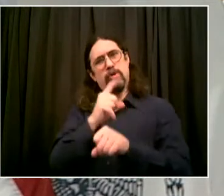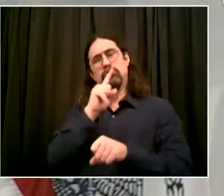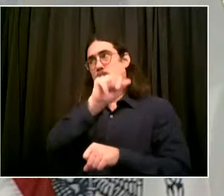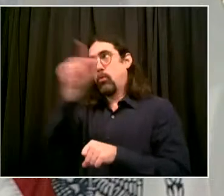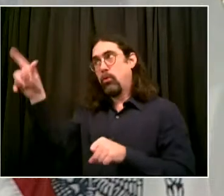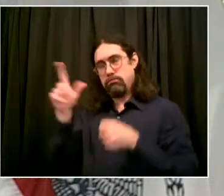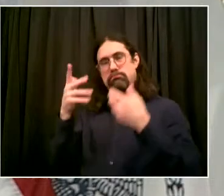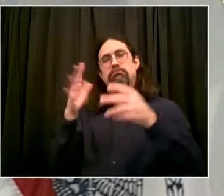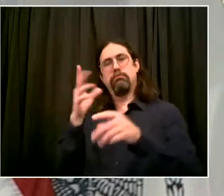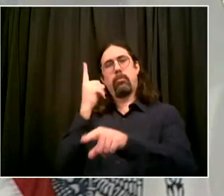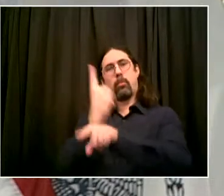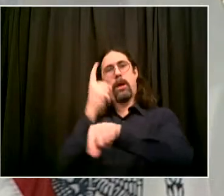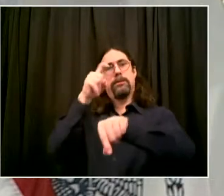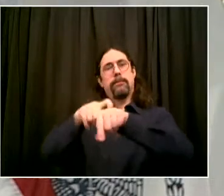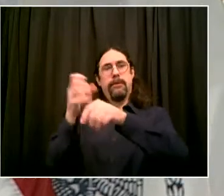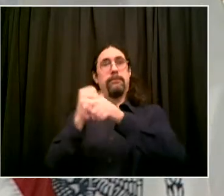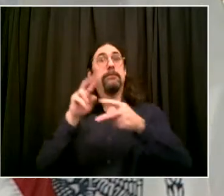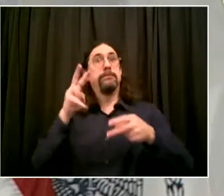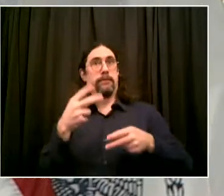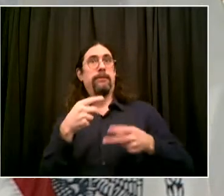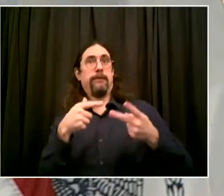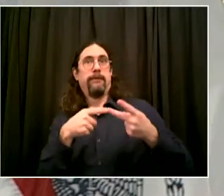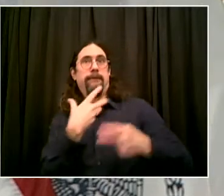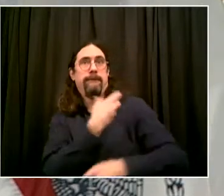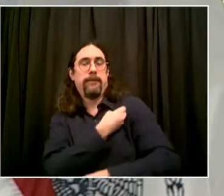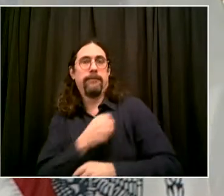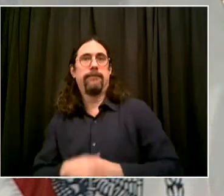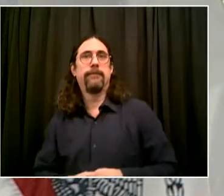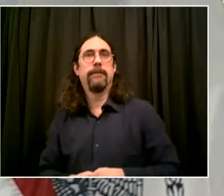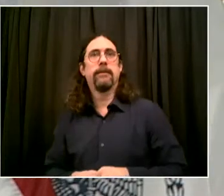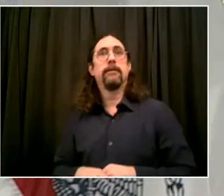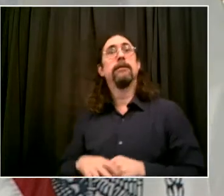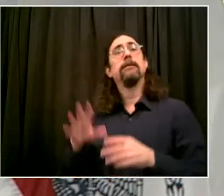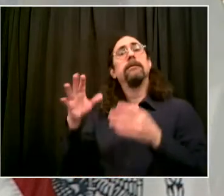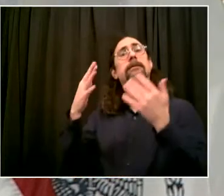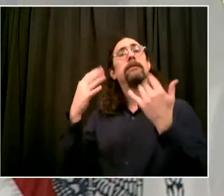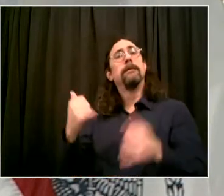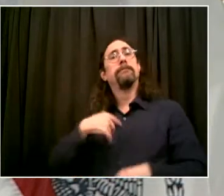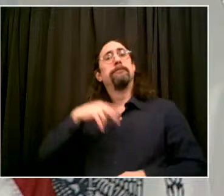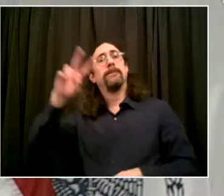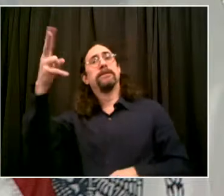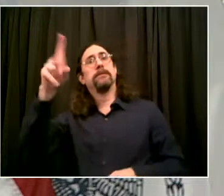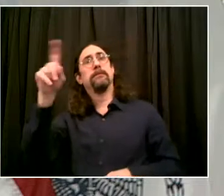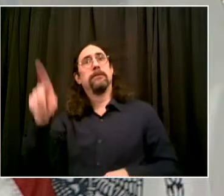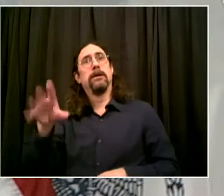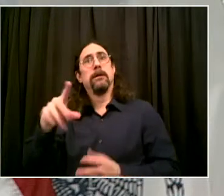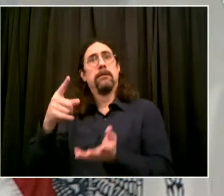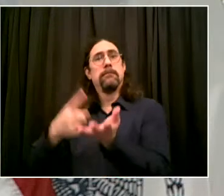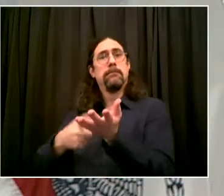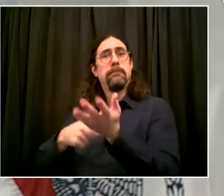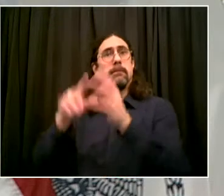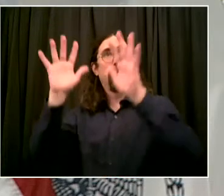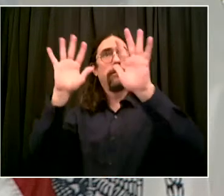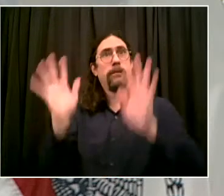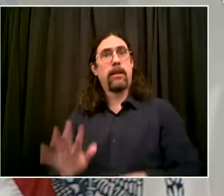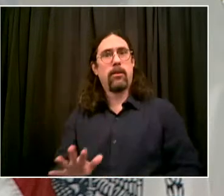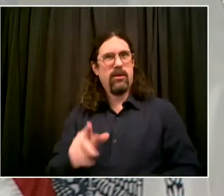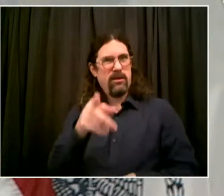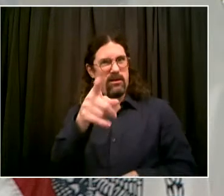HAD SOME FUN THE FACT THAT OUTDOOR R NDIININ G WAS STILL OPEN GIVEN THE WEAATHER